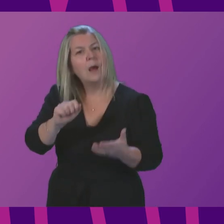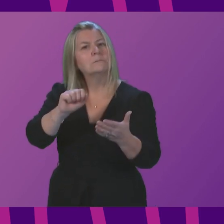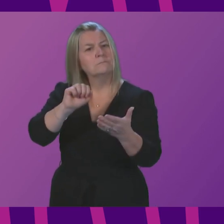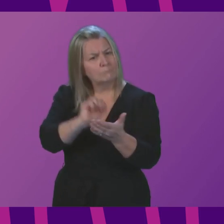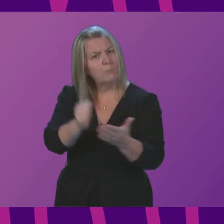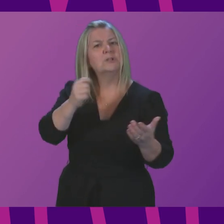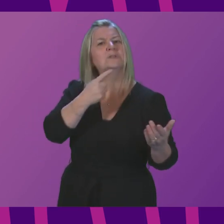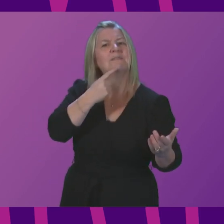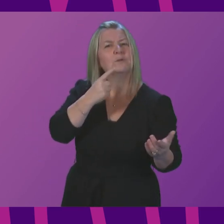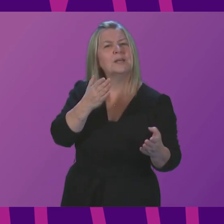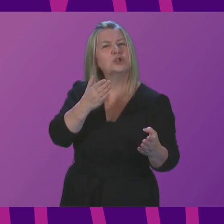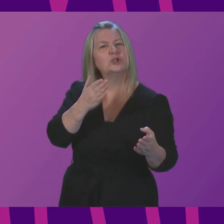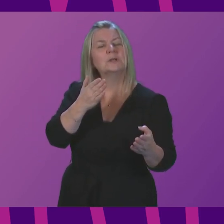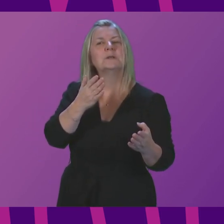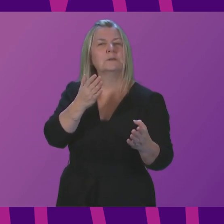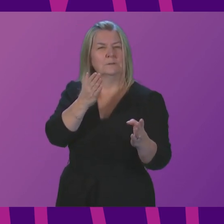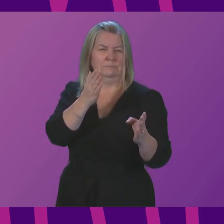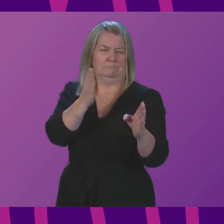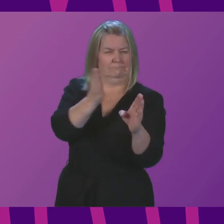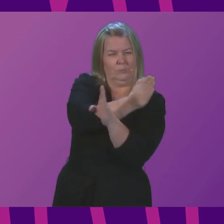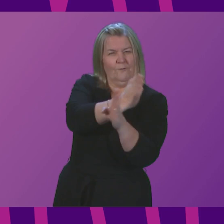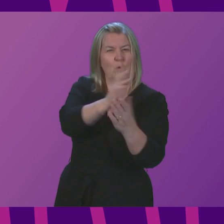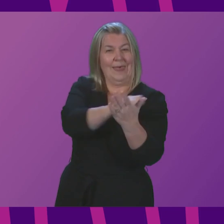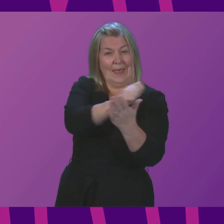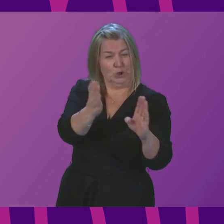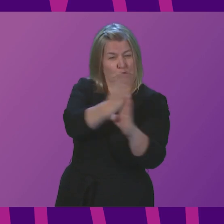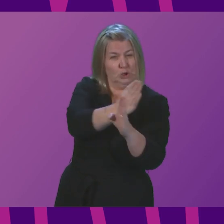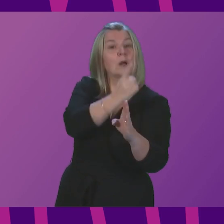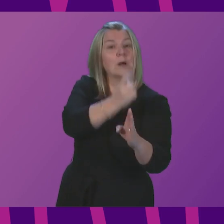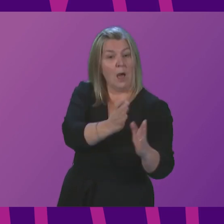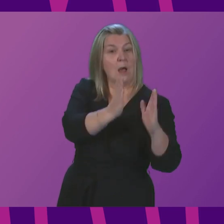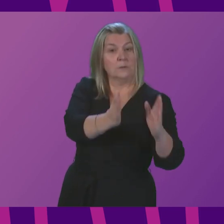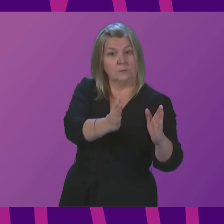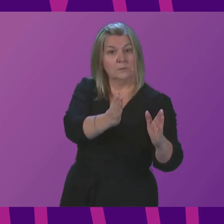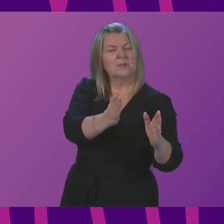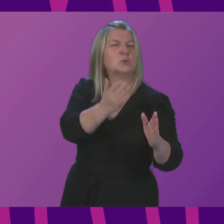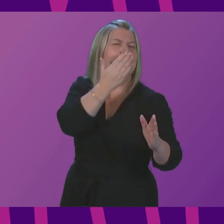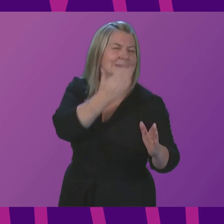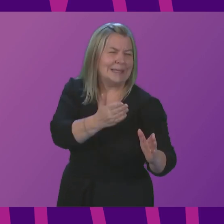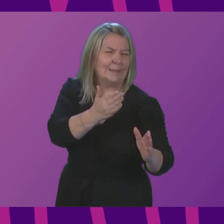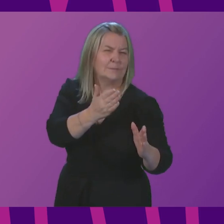even in an election, so it seems that the report was suppressed for political reasons.